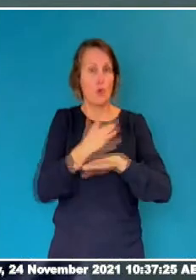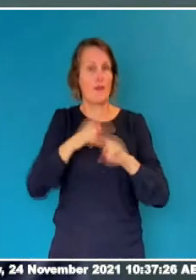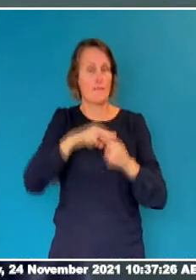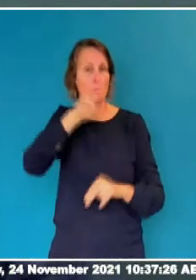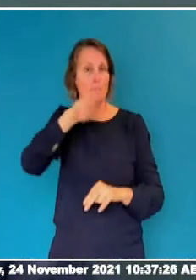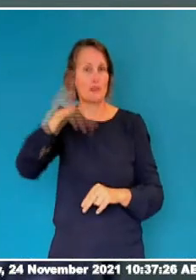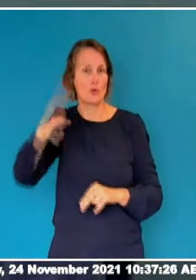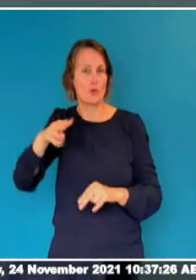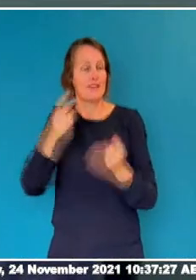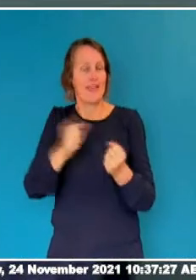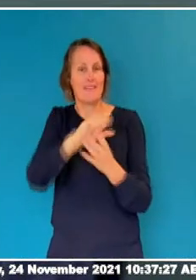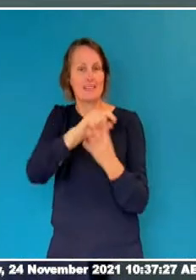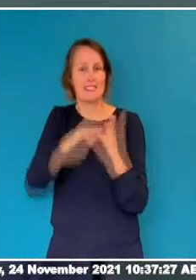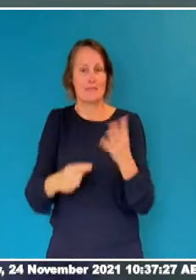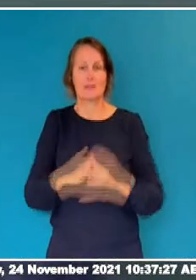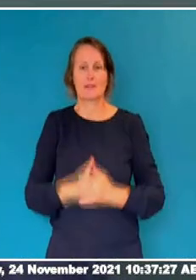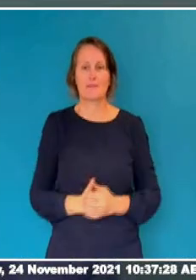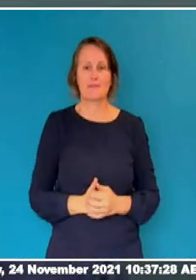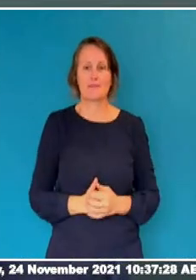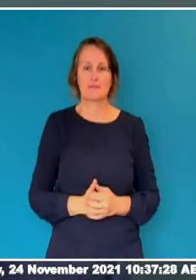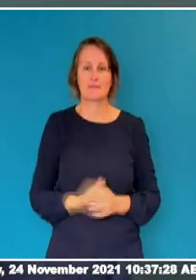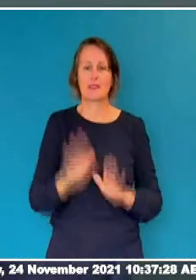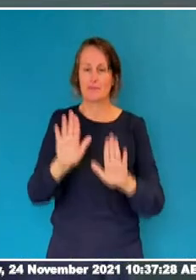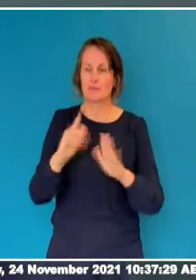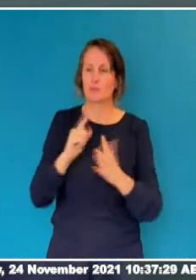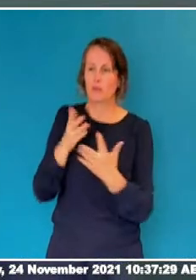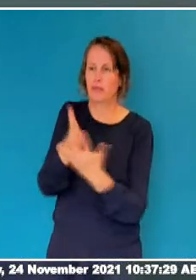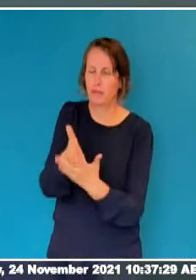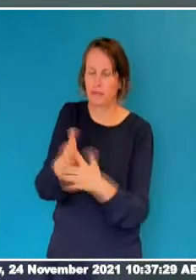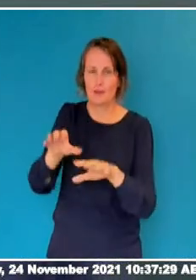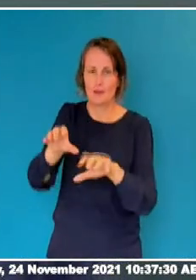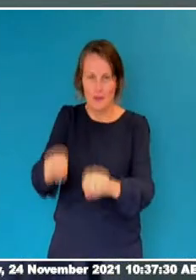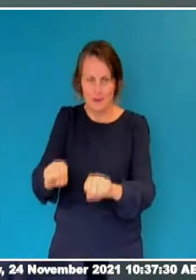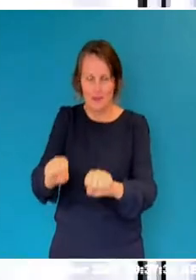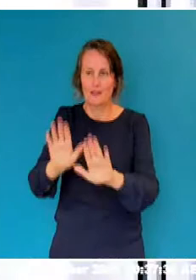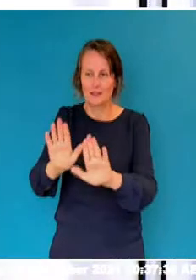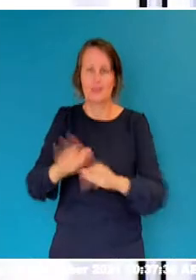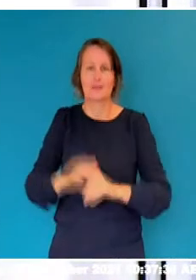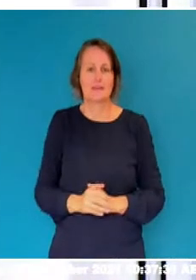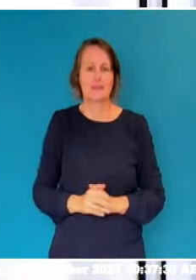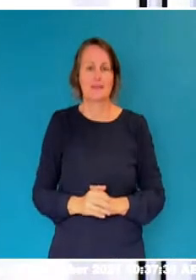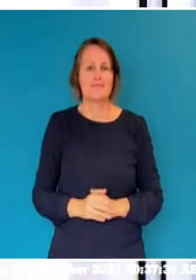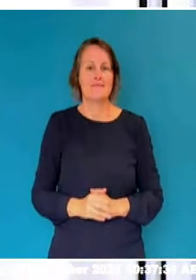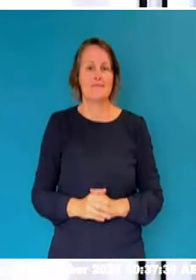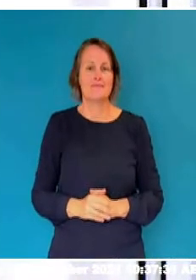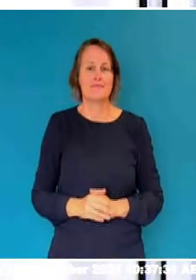I'm going to hand it back. I'm going to stop you there, there is a different hearing next year that